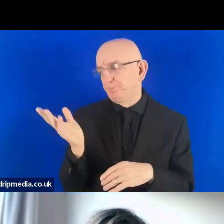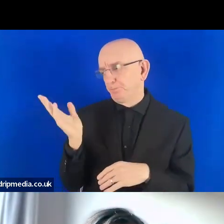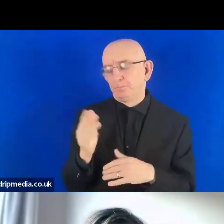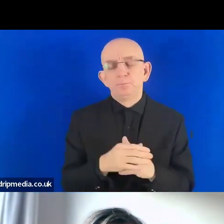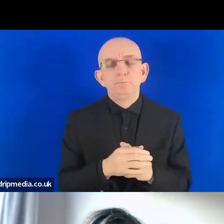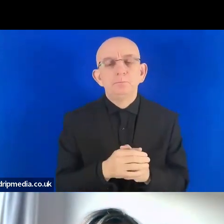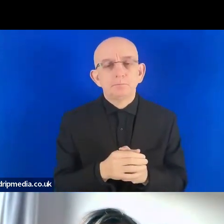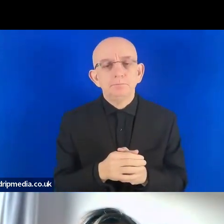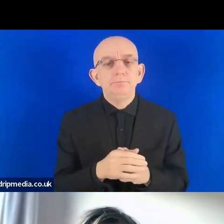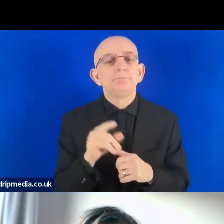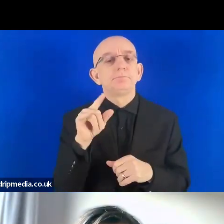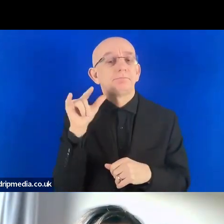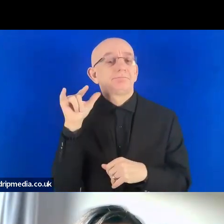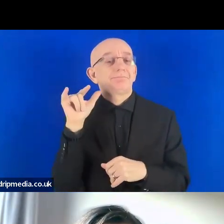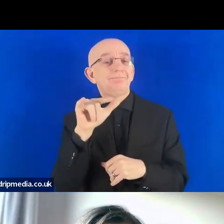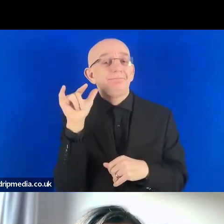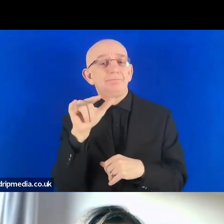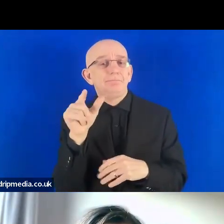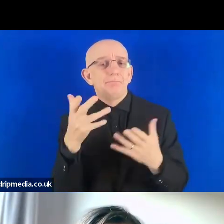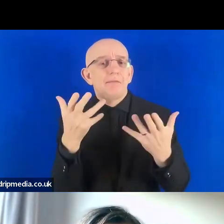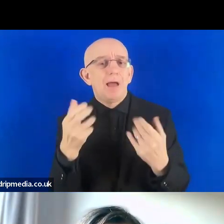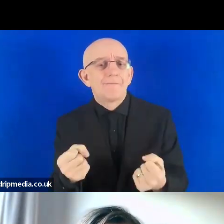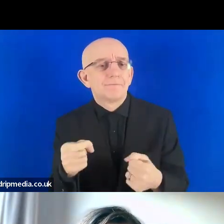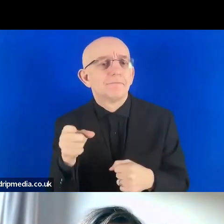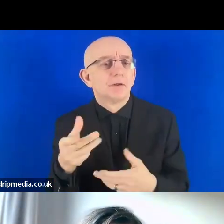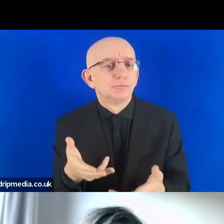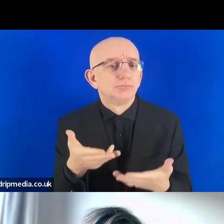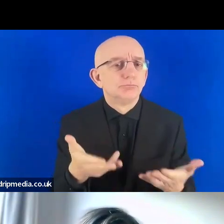I will not spend too much time on because these will be in canopy.